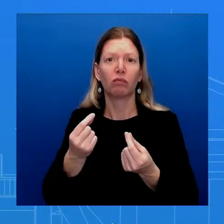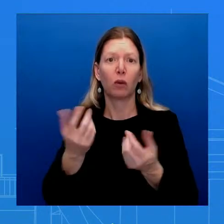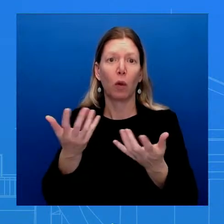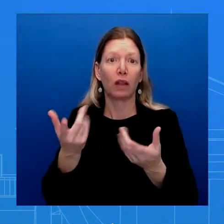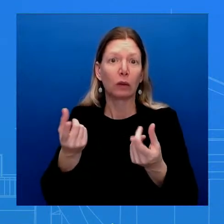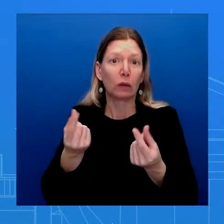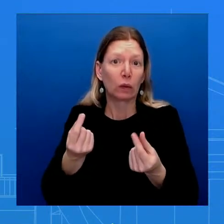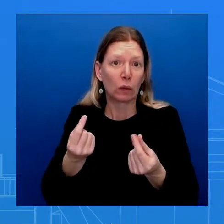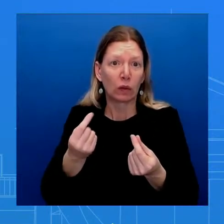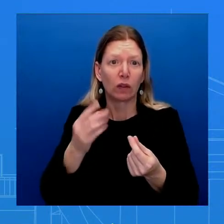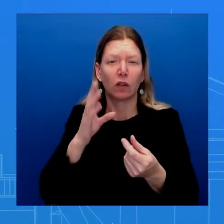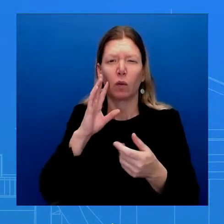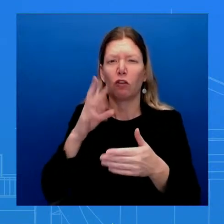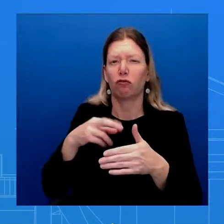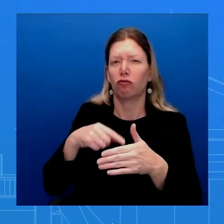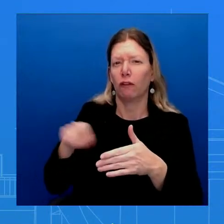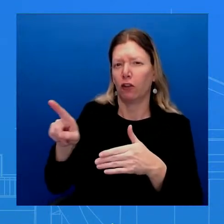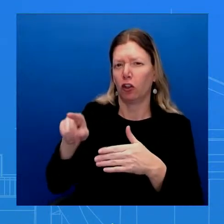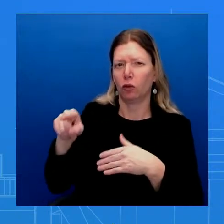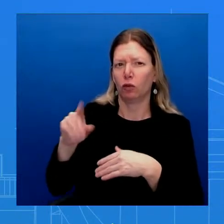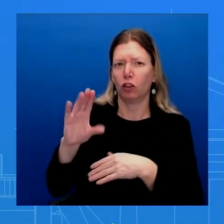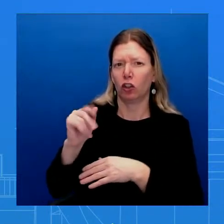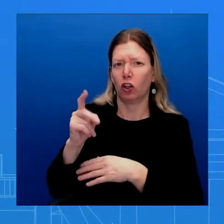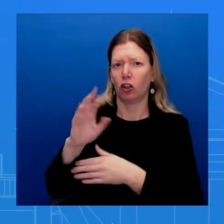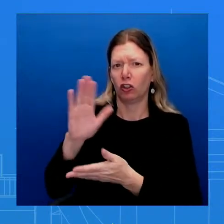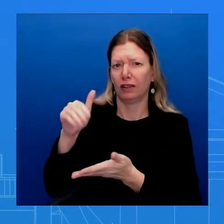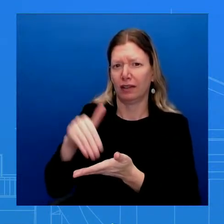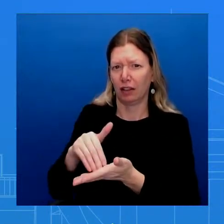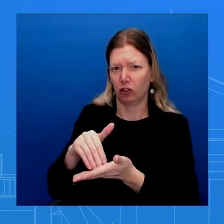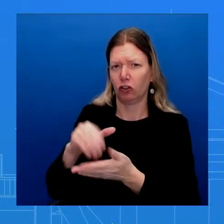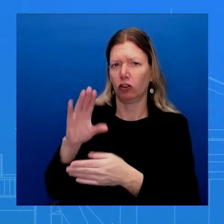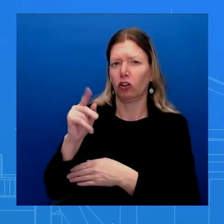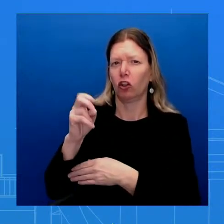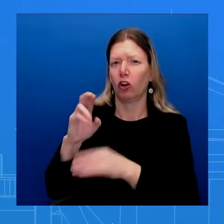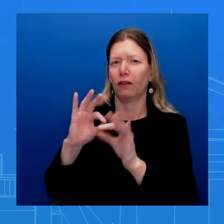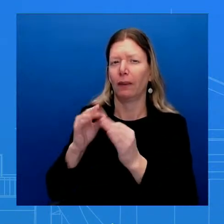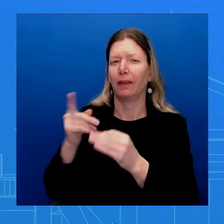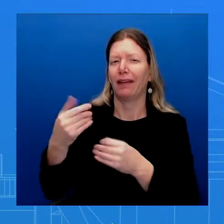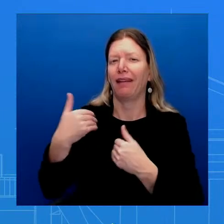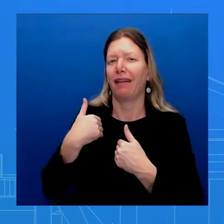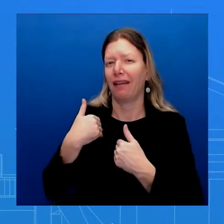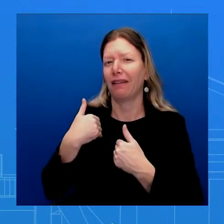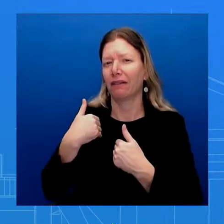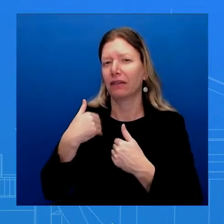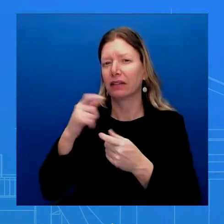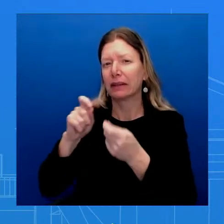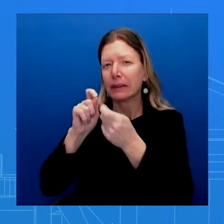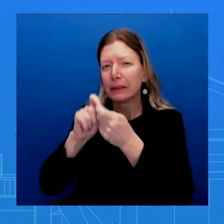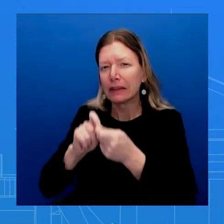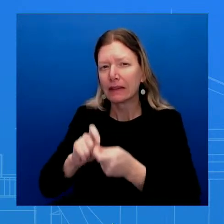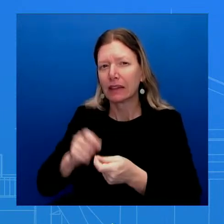for specific details on the tribute service they have planned for the former First lady, Rosalynn Carter.